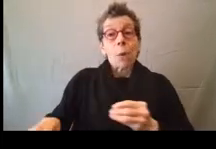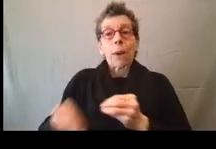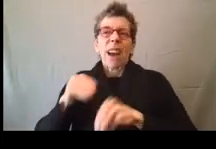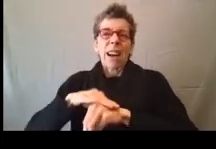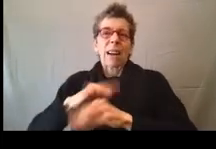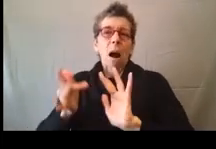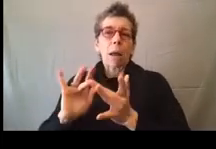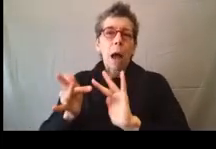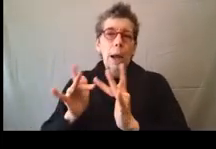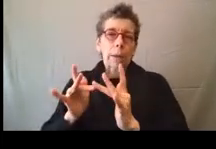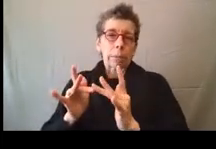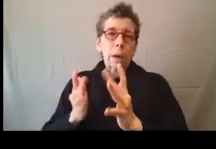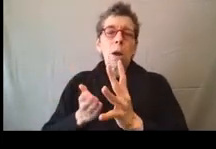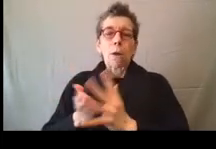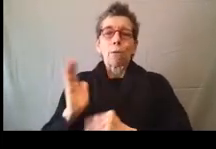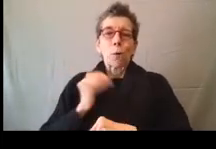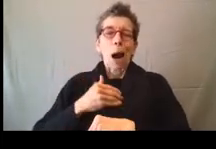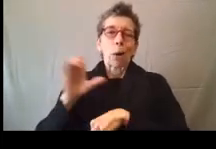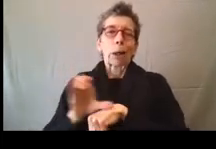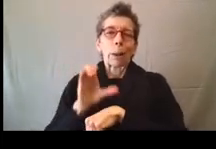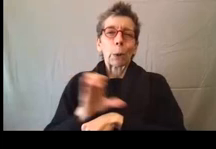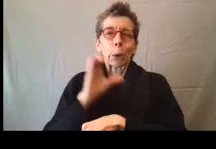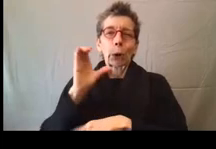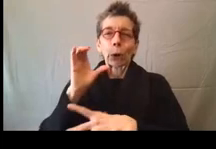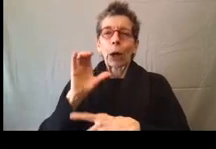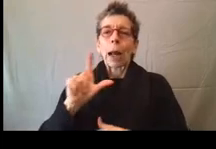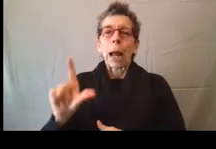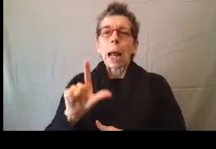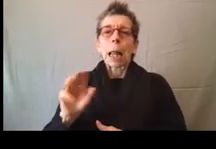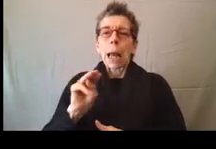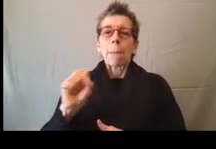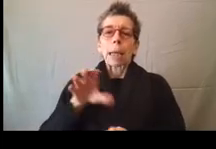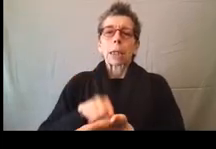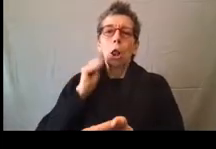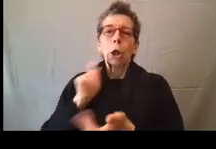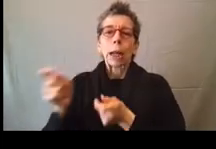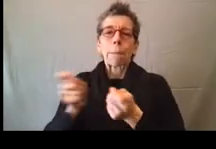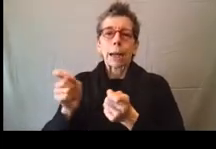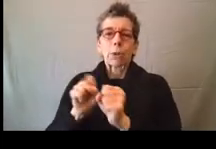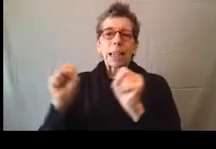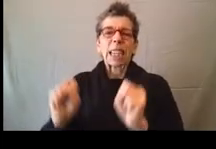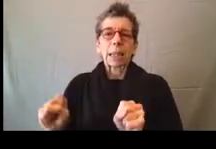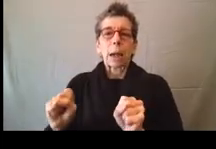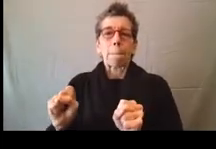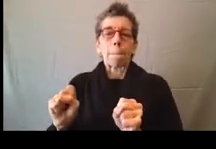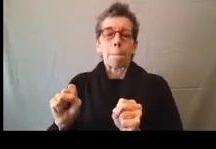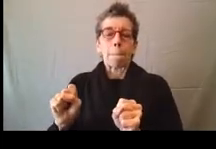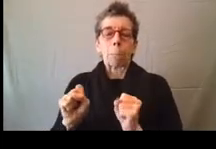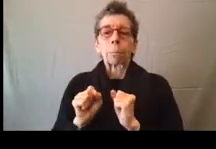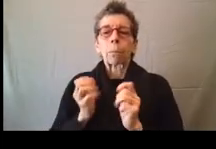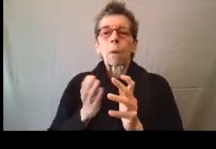our learning management system our RRLMS as well. As far as the course structure, it's